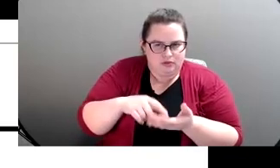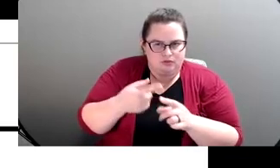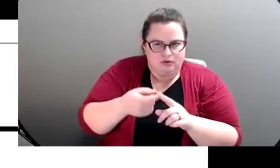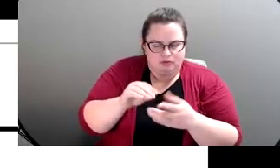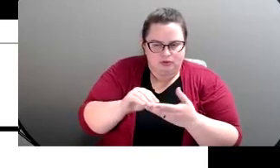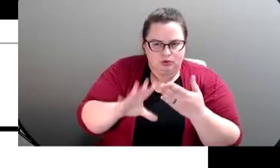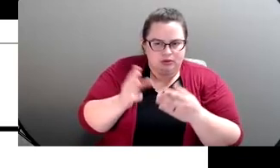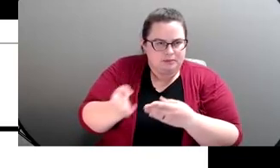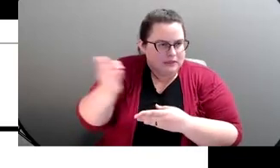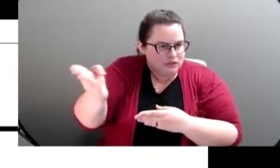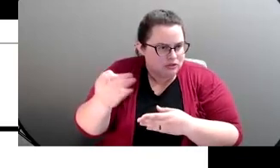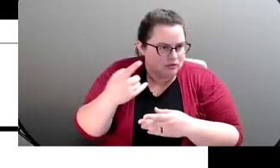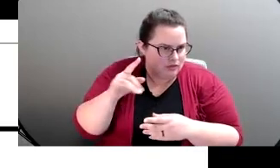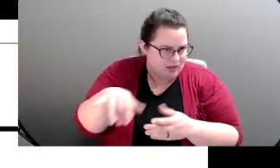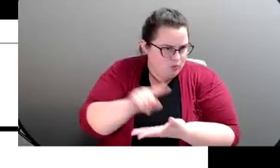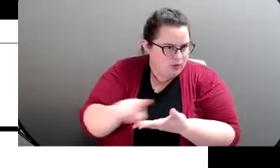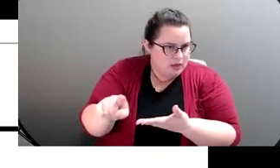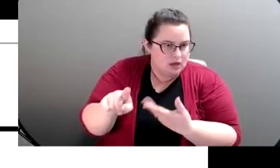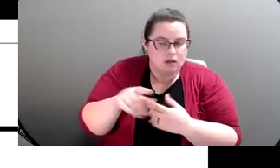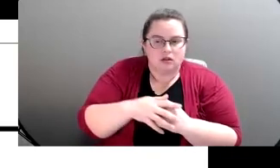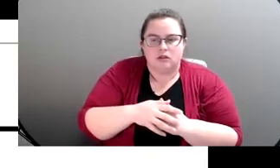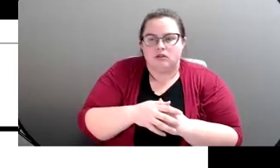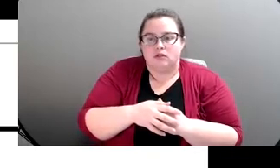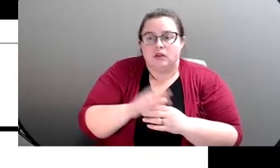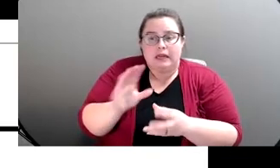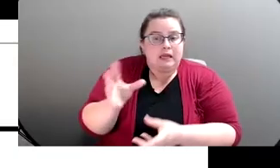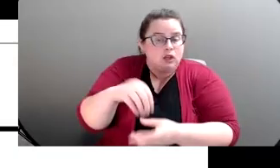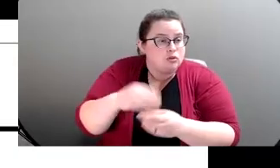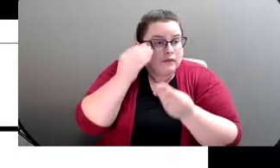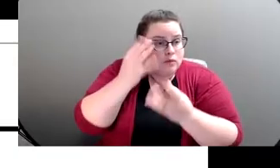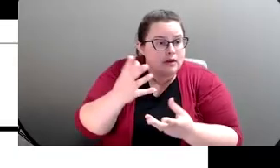We could include information that connects or extends from last week